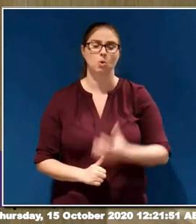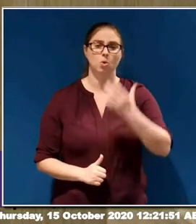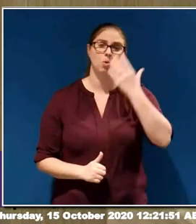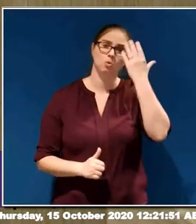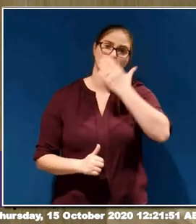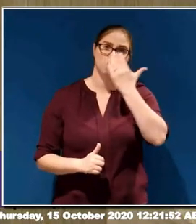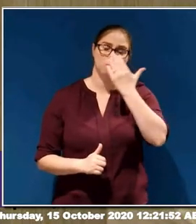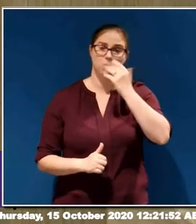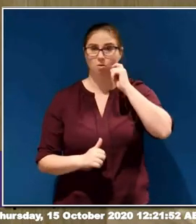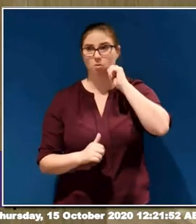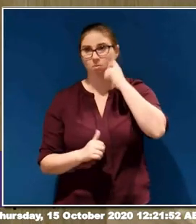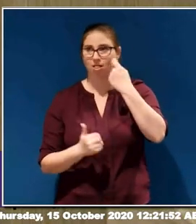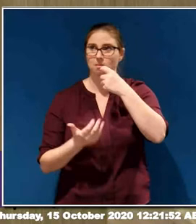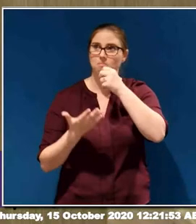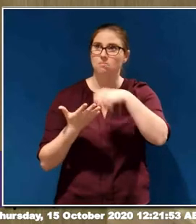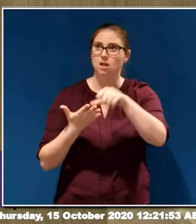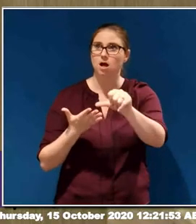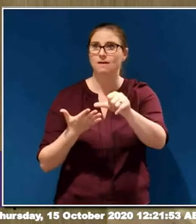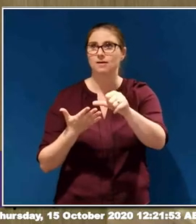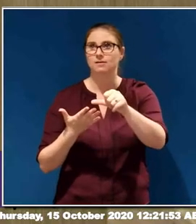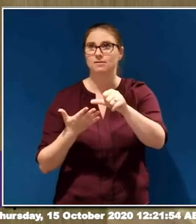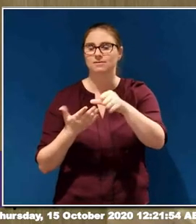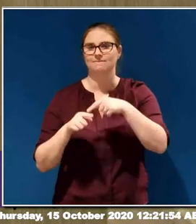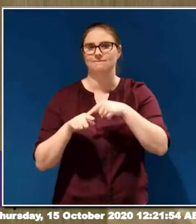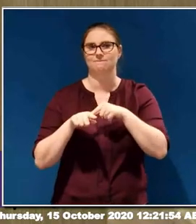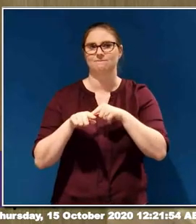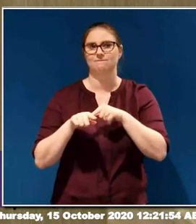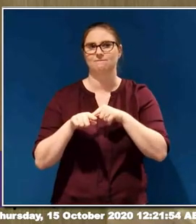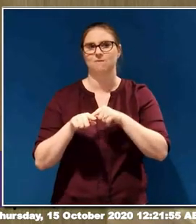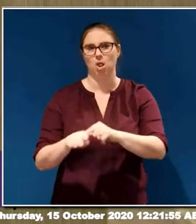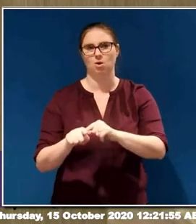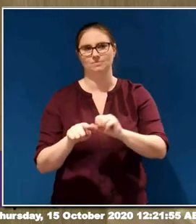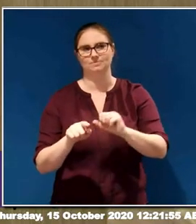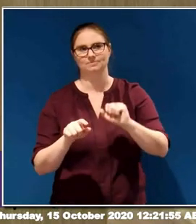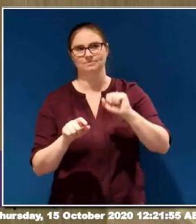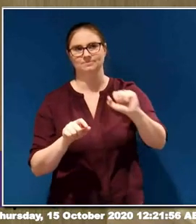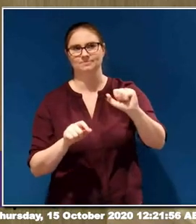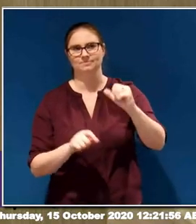they're experiencing within their environment.